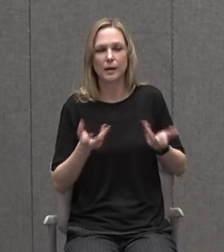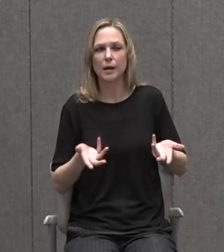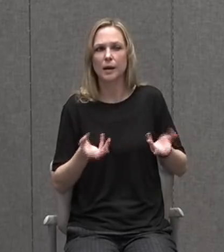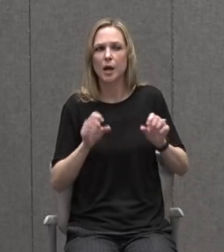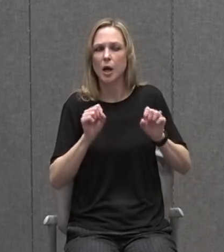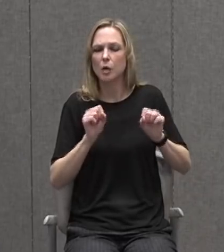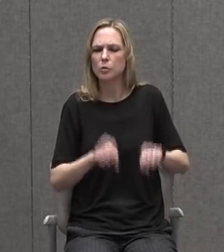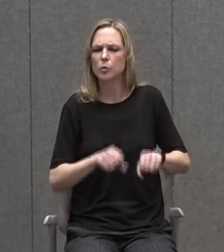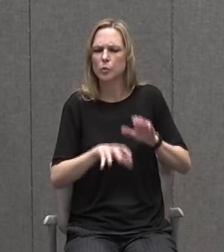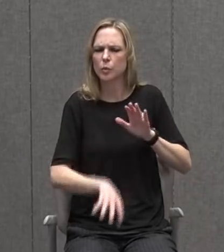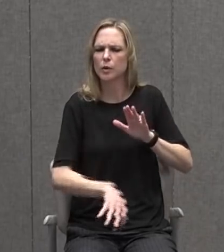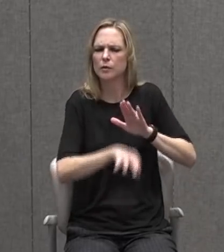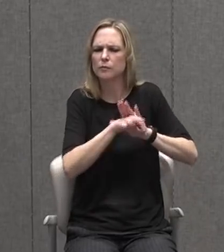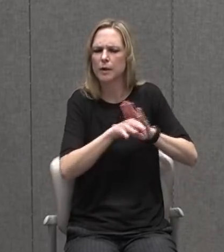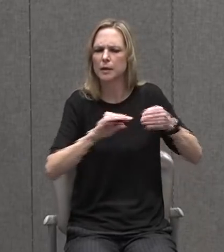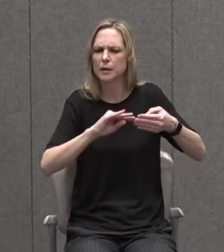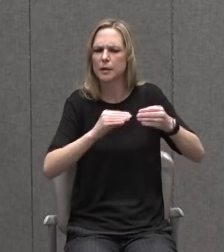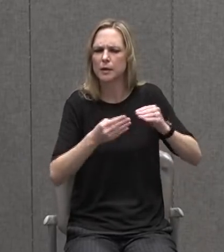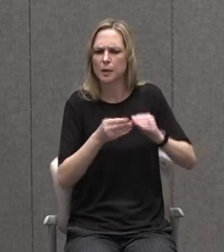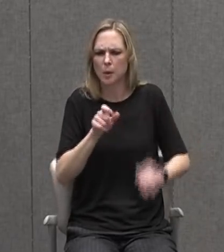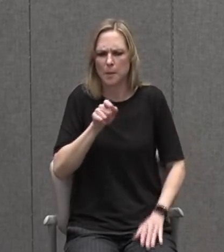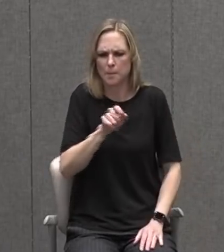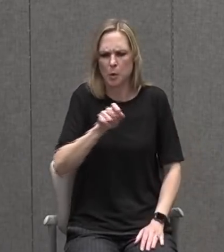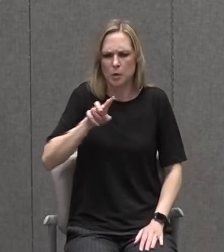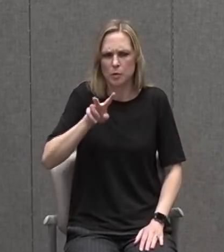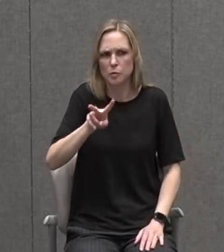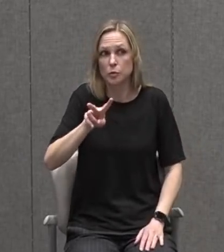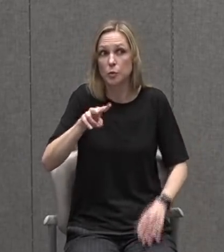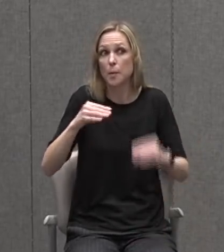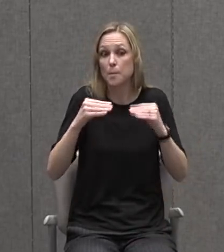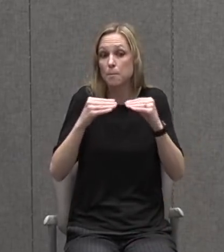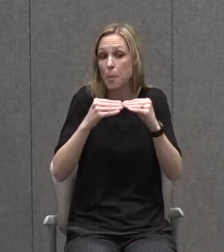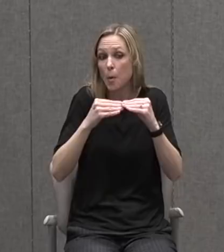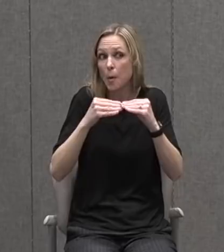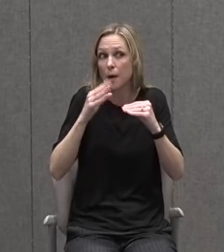that is two tenths more than 39 and 345,